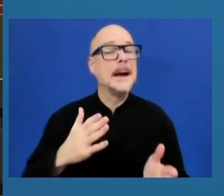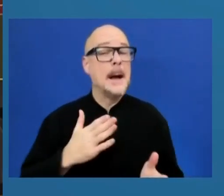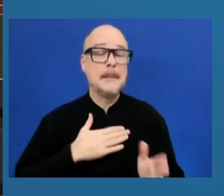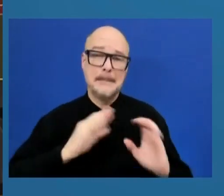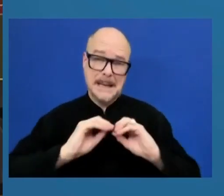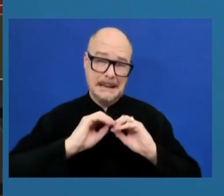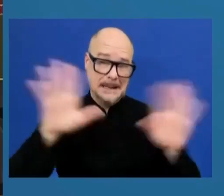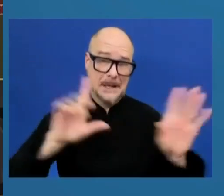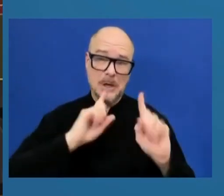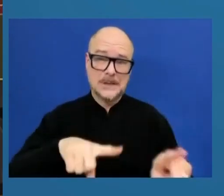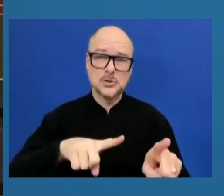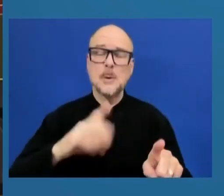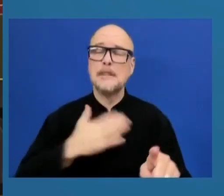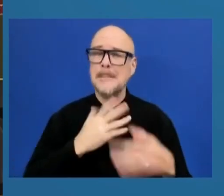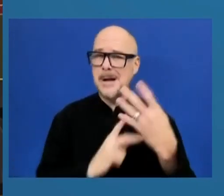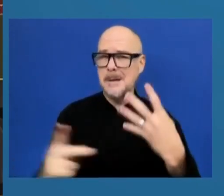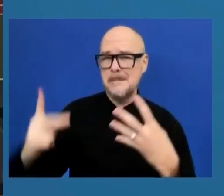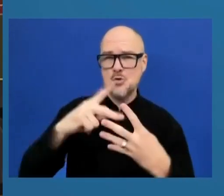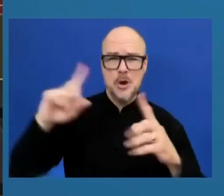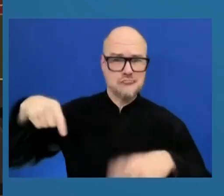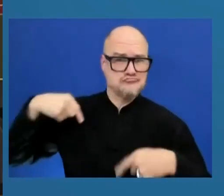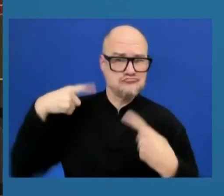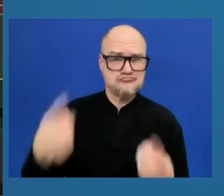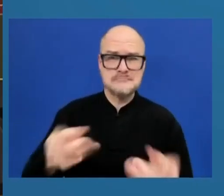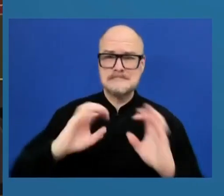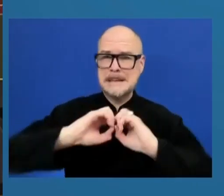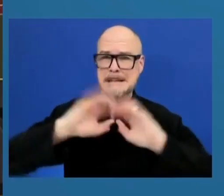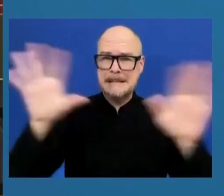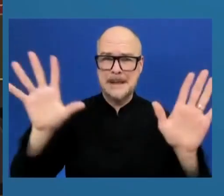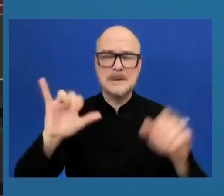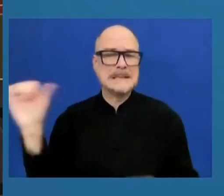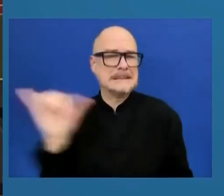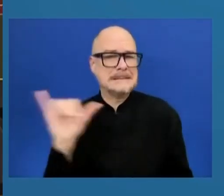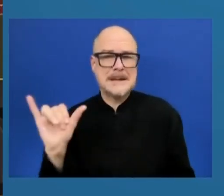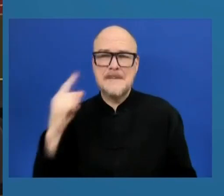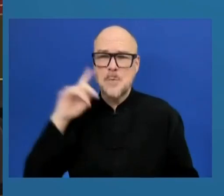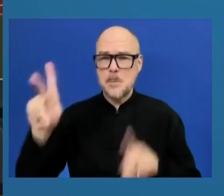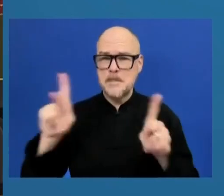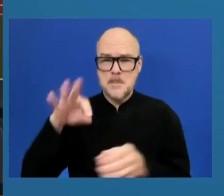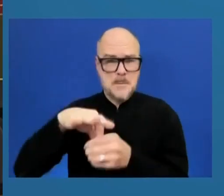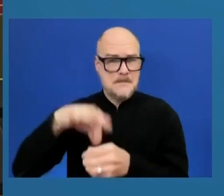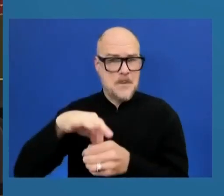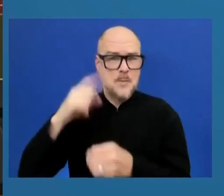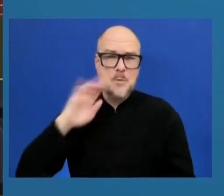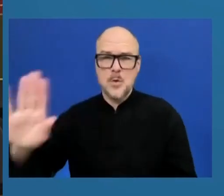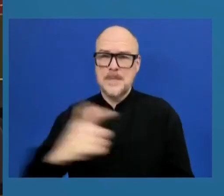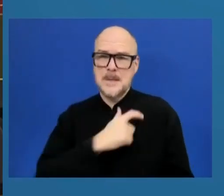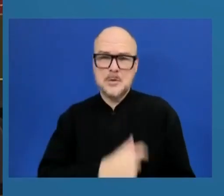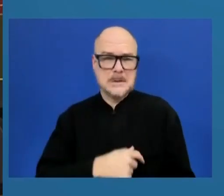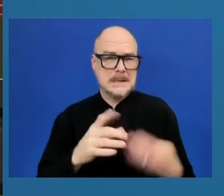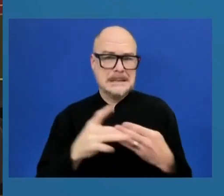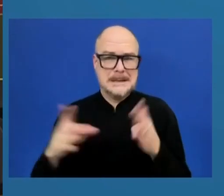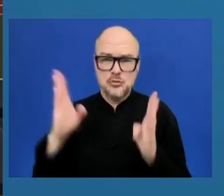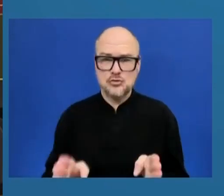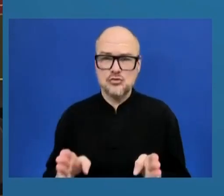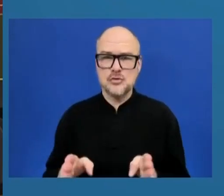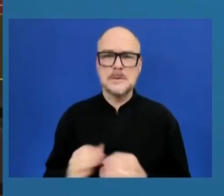These priorities mirror what they're asking for from their elected leaders. None of them are easy. They would have been done before, right? So by nature,